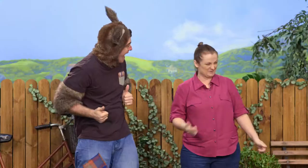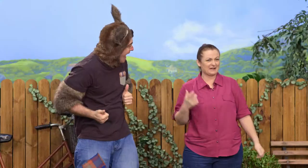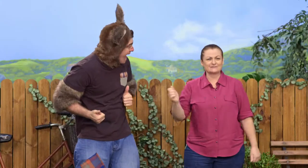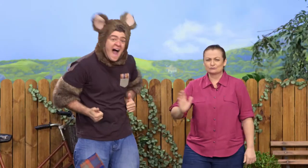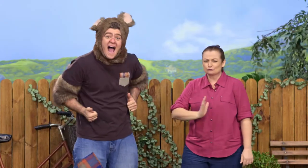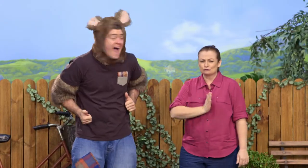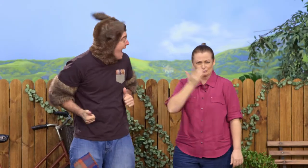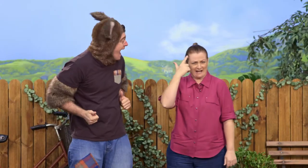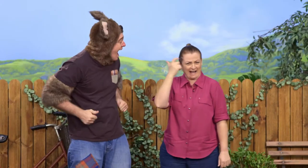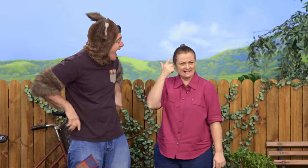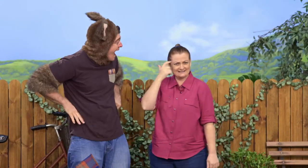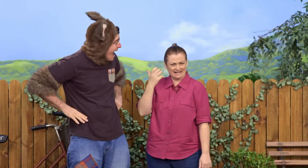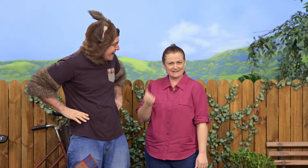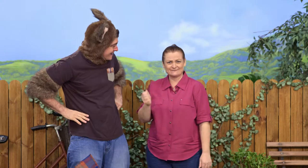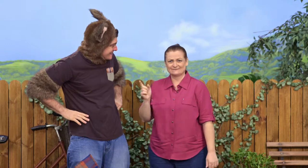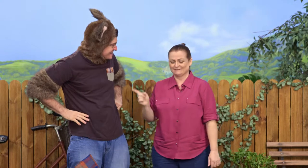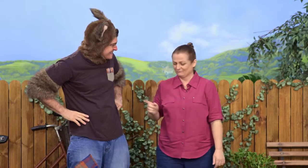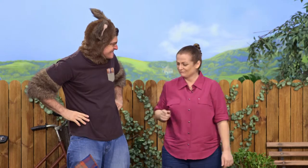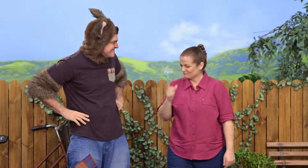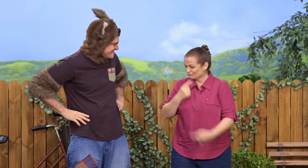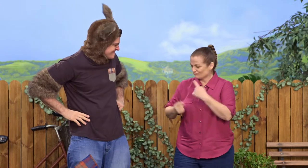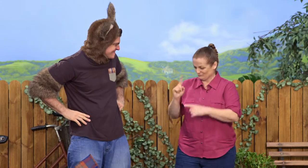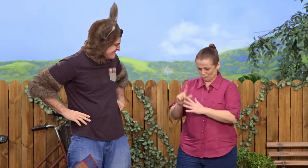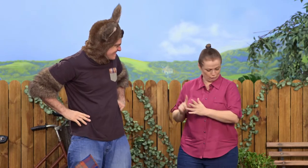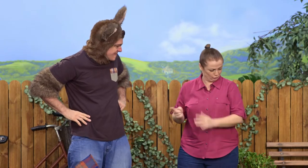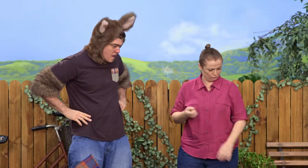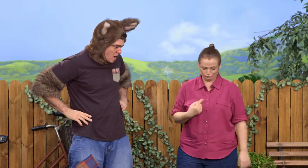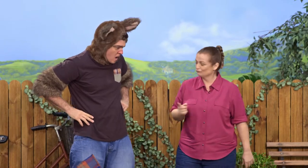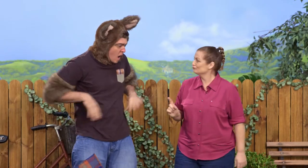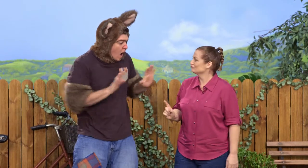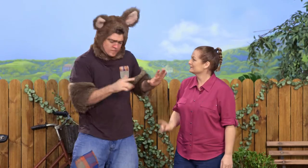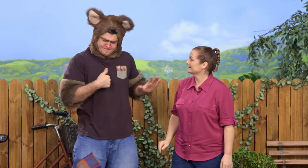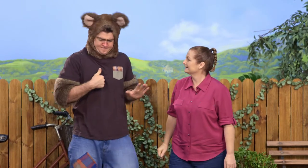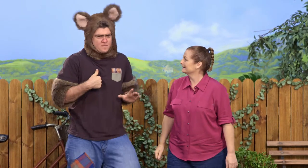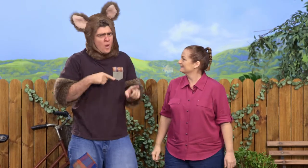Mmm. Well, you've got some very interesting ideas here, Possum. Can you tell me how it works?